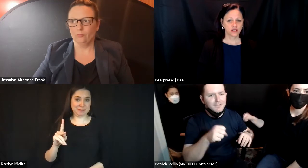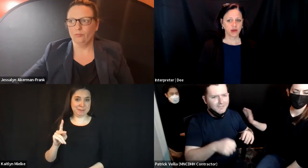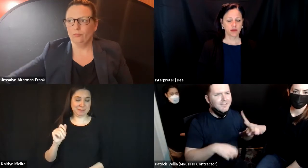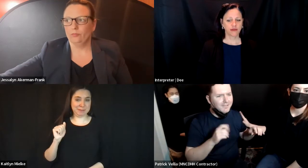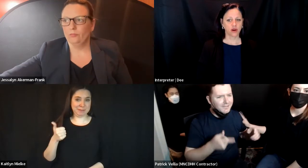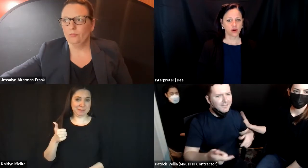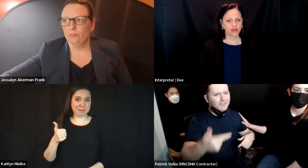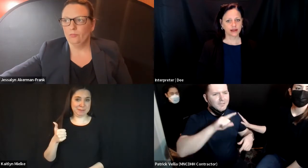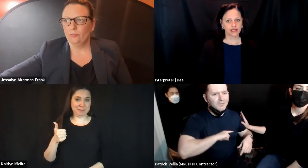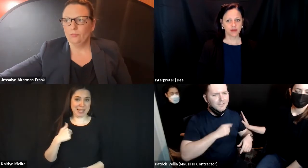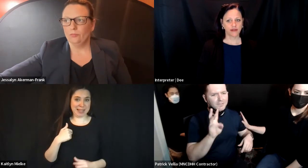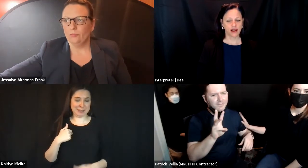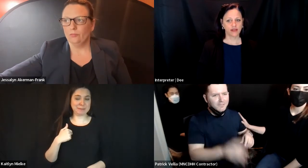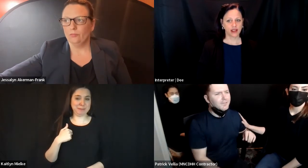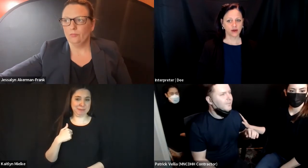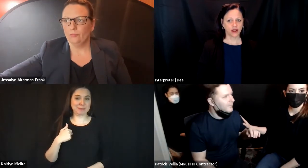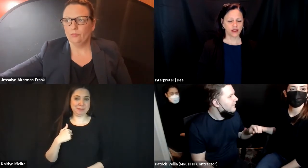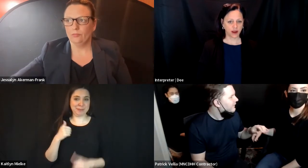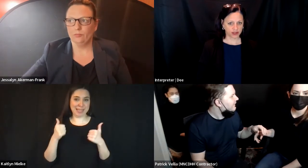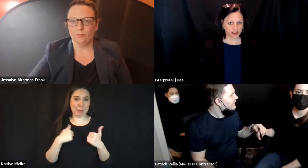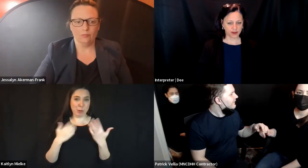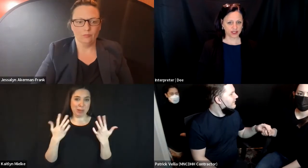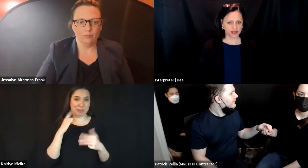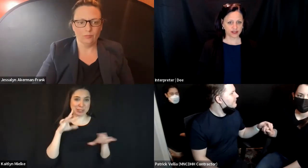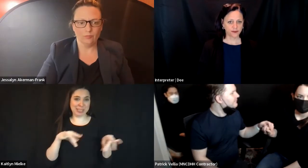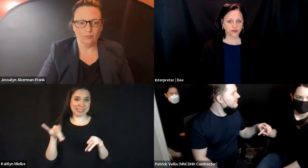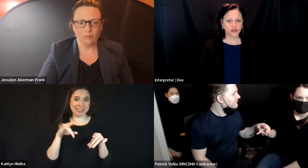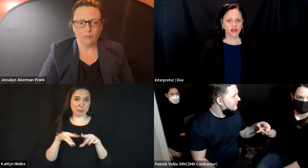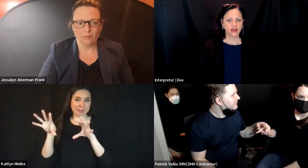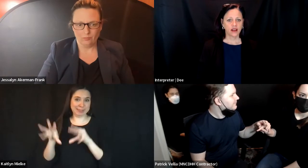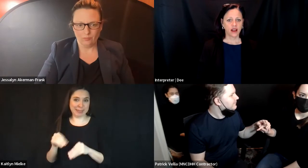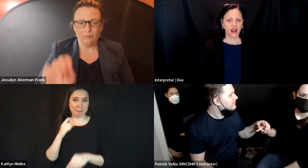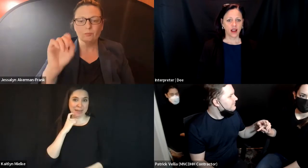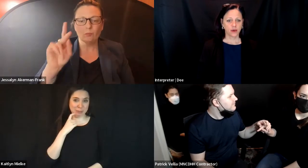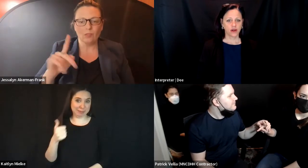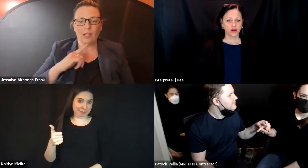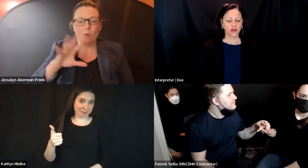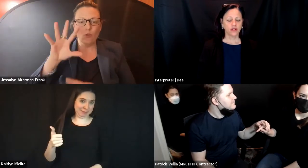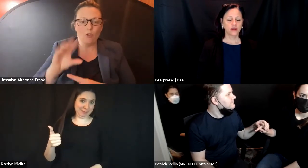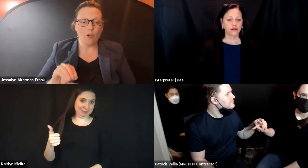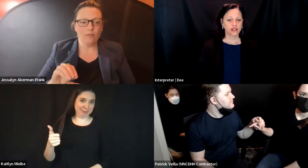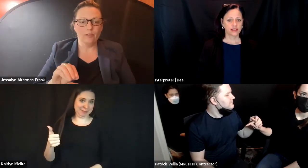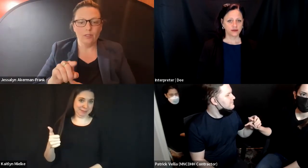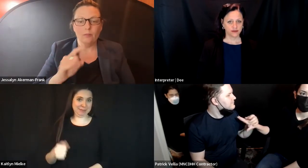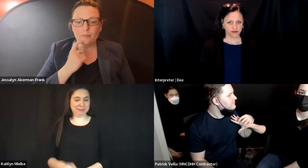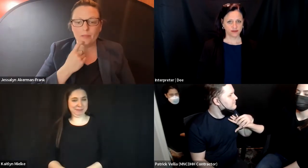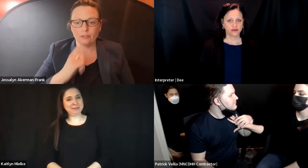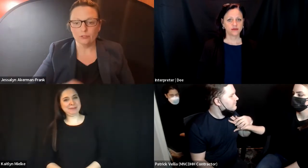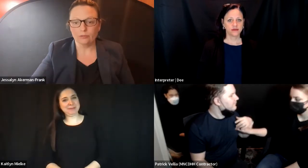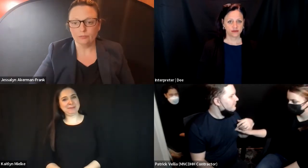Patrick: Go ahead. Just skip number 4 and go directly to number 5. Thank you. And then I will take number 6.